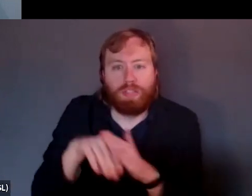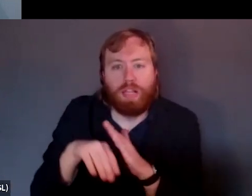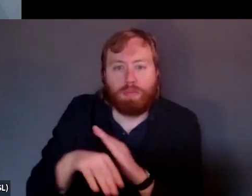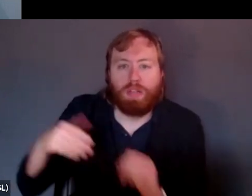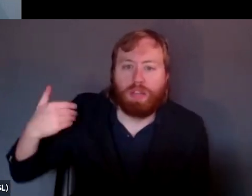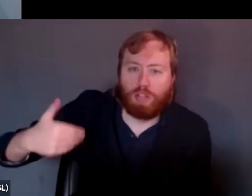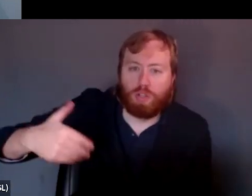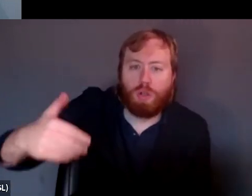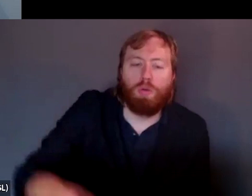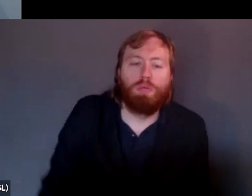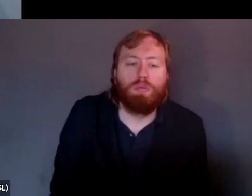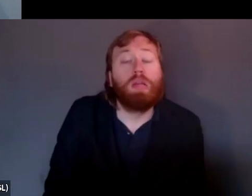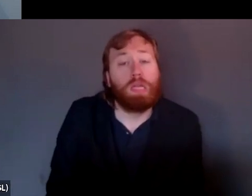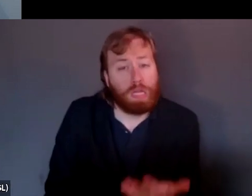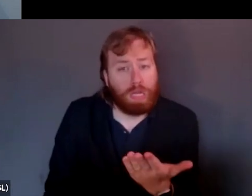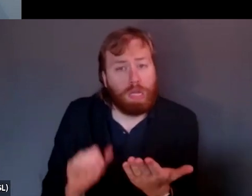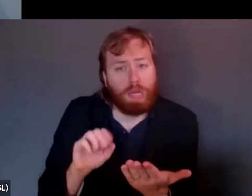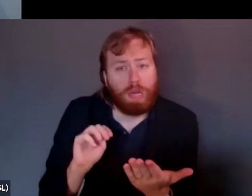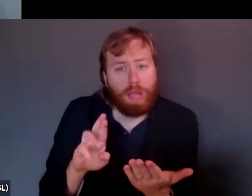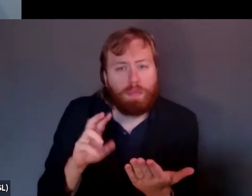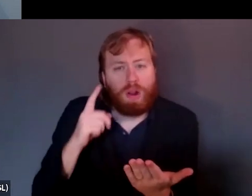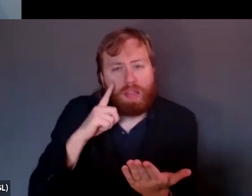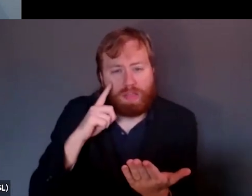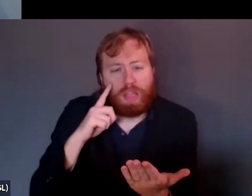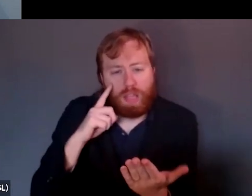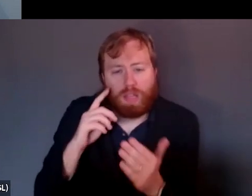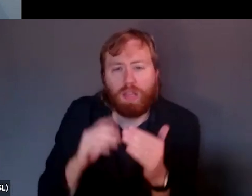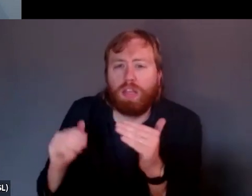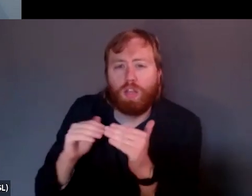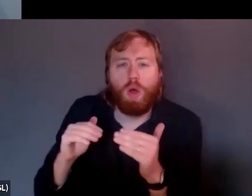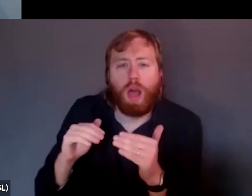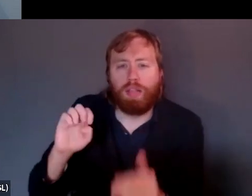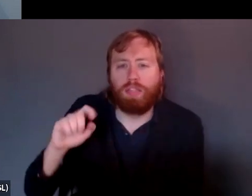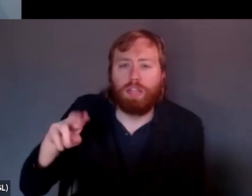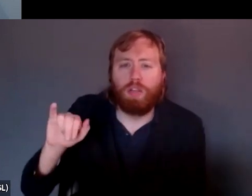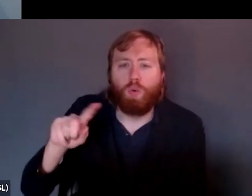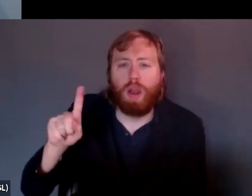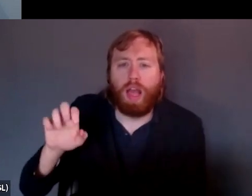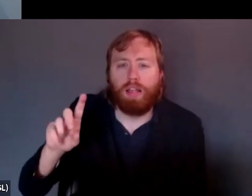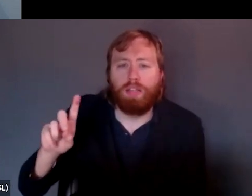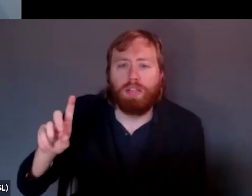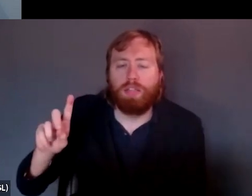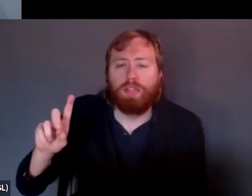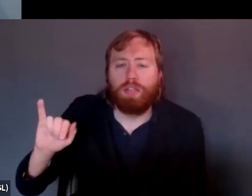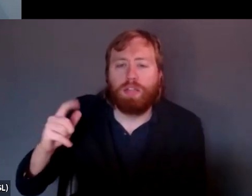Amber, I think Equalize Digital does something similar. If you're doing some kind of monthly remediation for a website we didn't build,